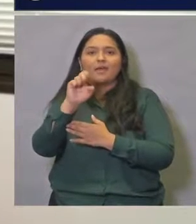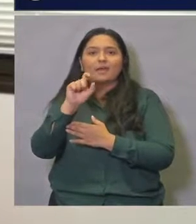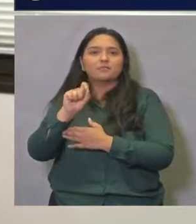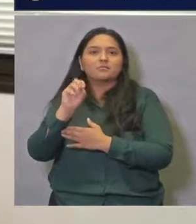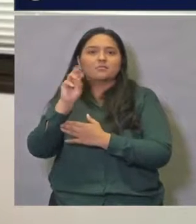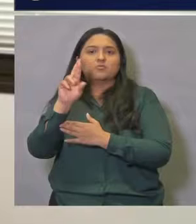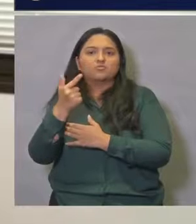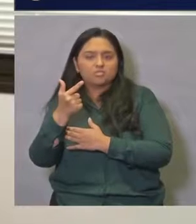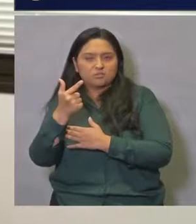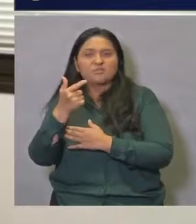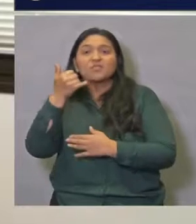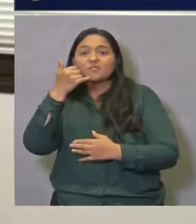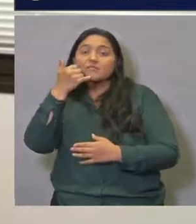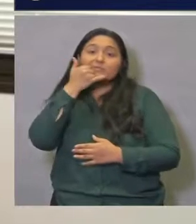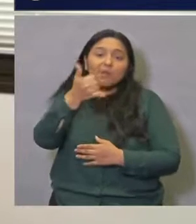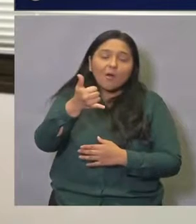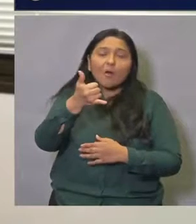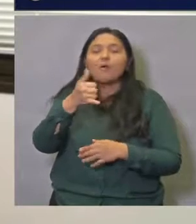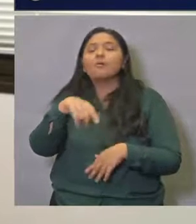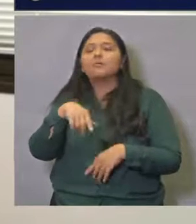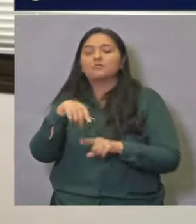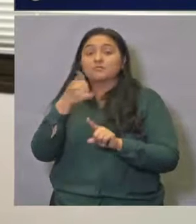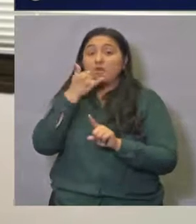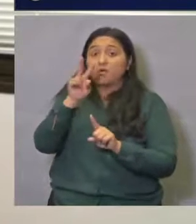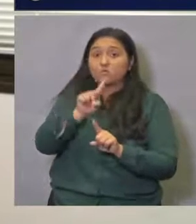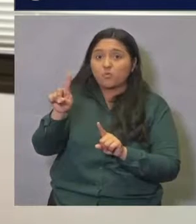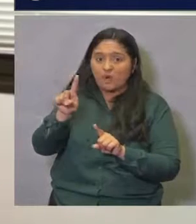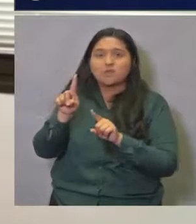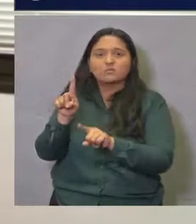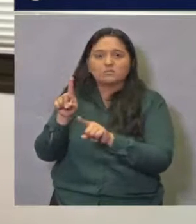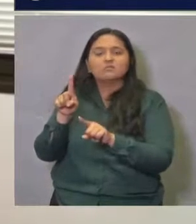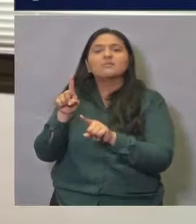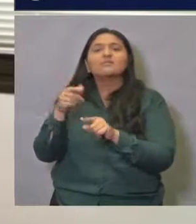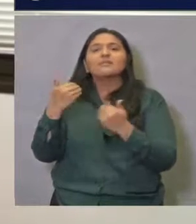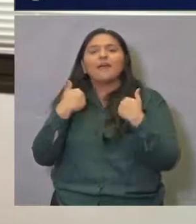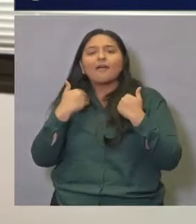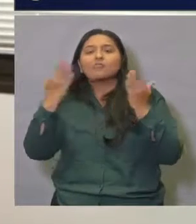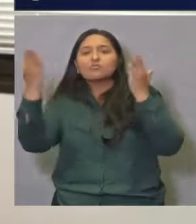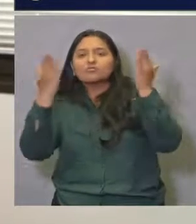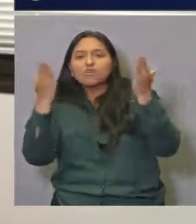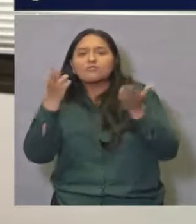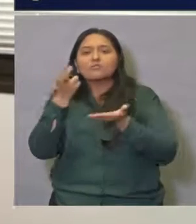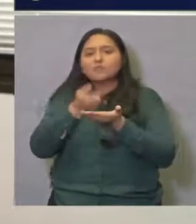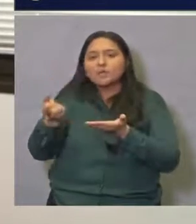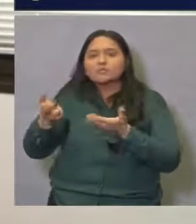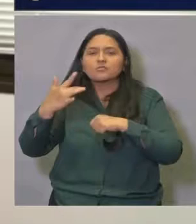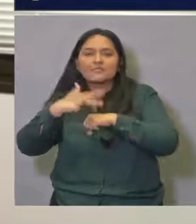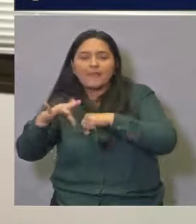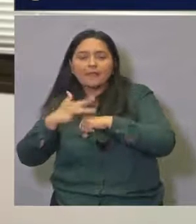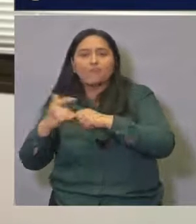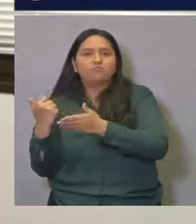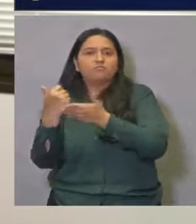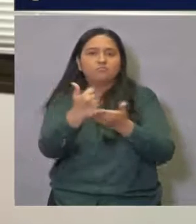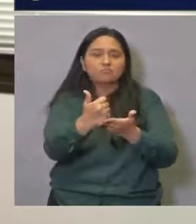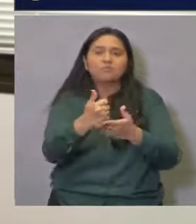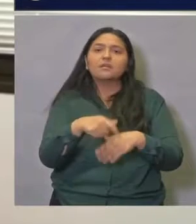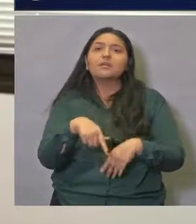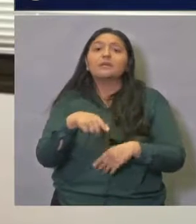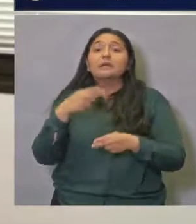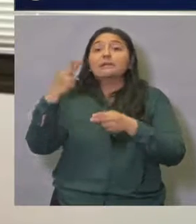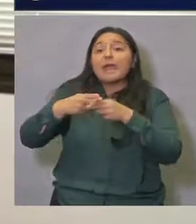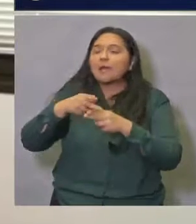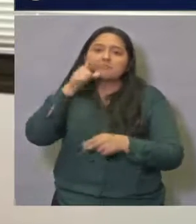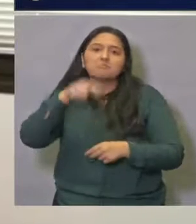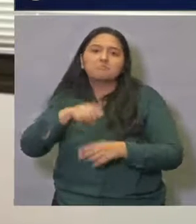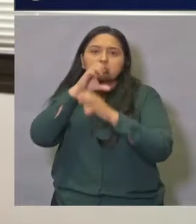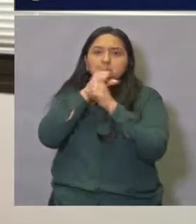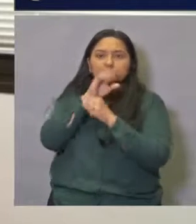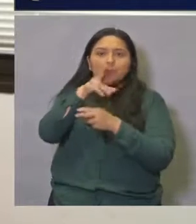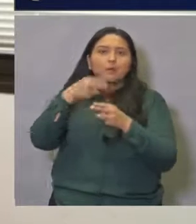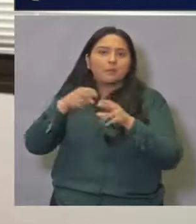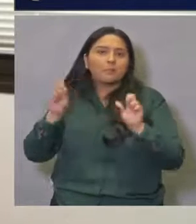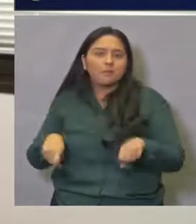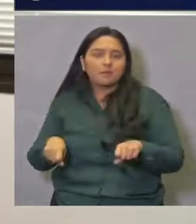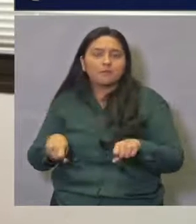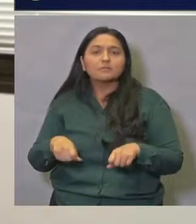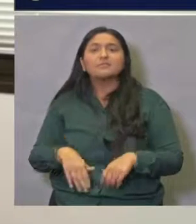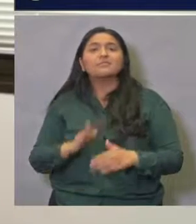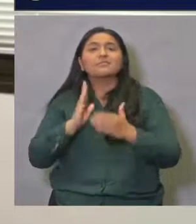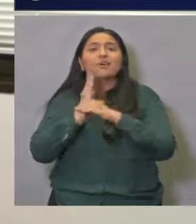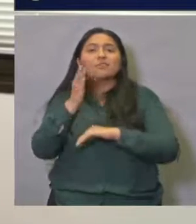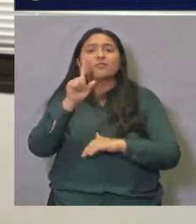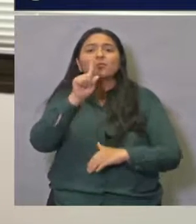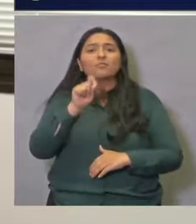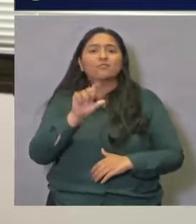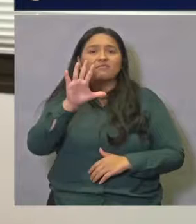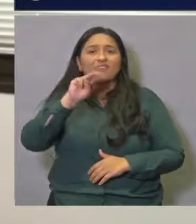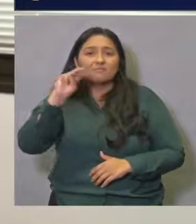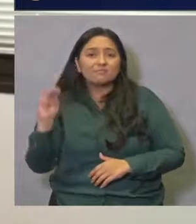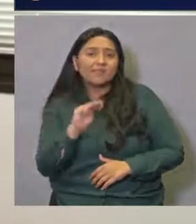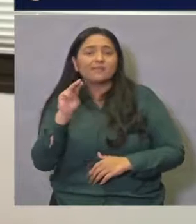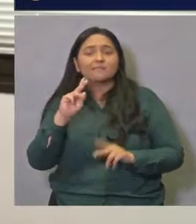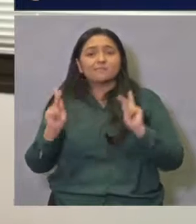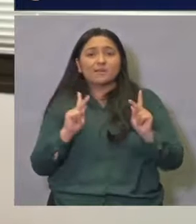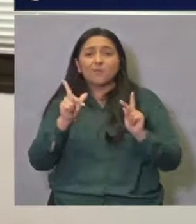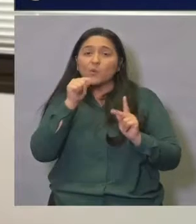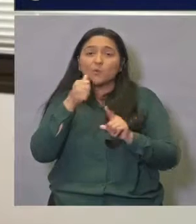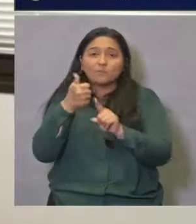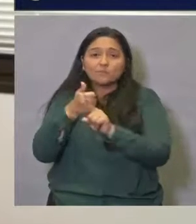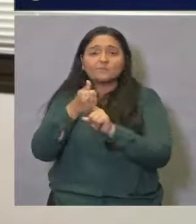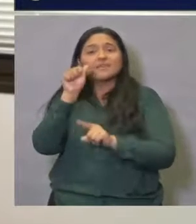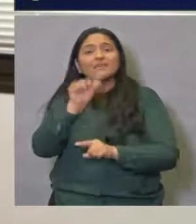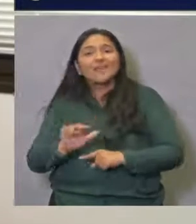DIRECT O EL SITIO WEB.